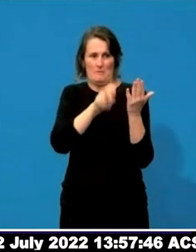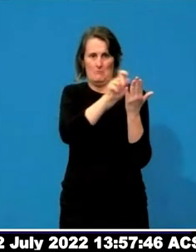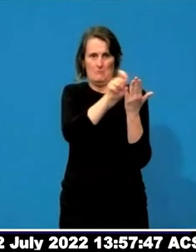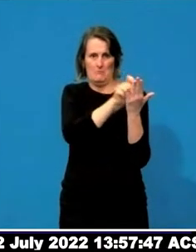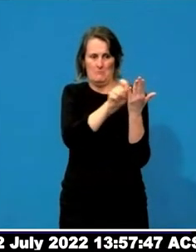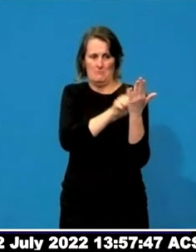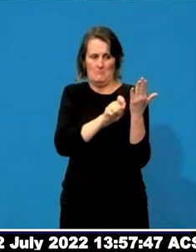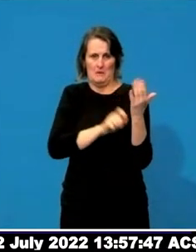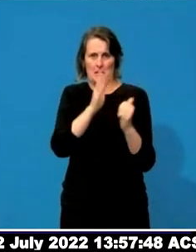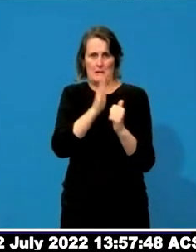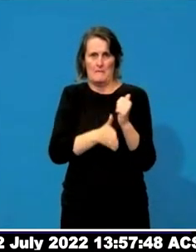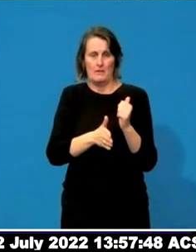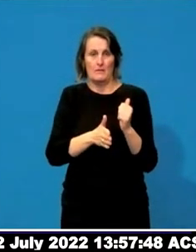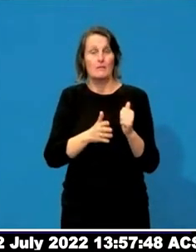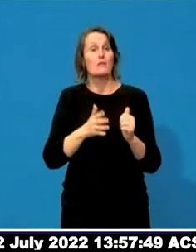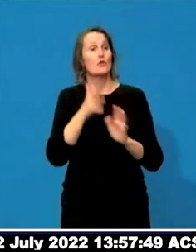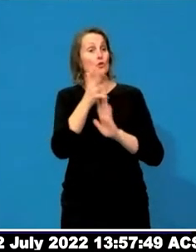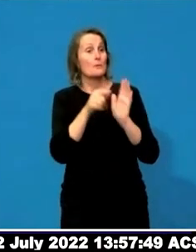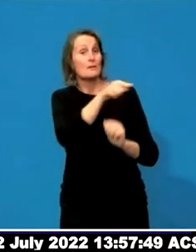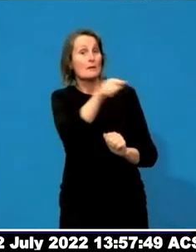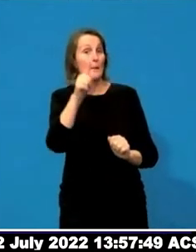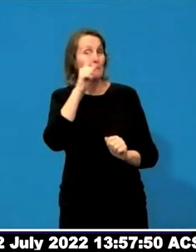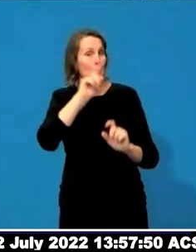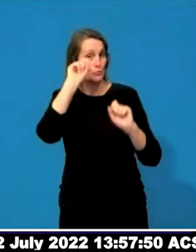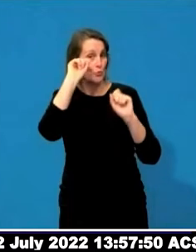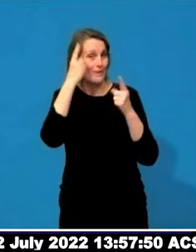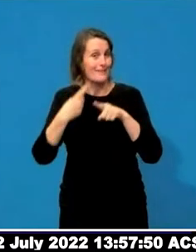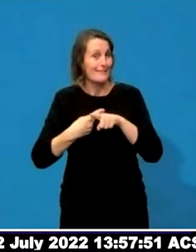MS McMAHON: Do you think people have difficulty understanding because of language? Yes, yes.